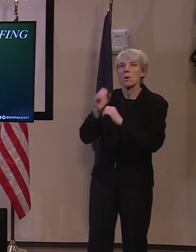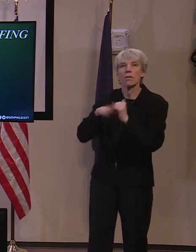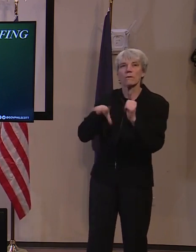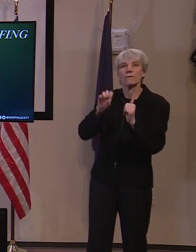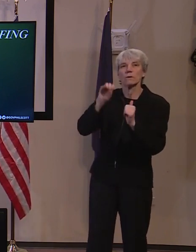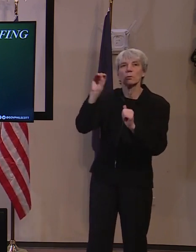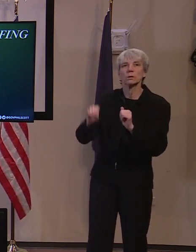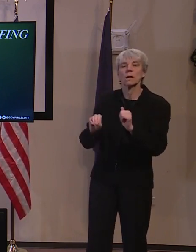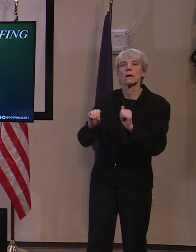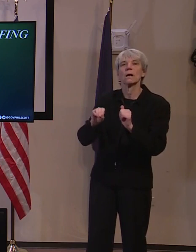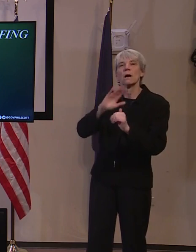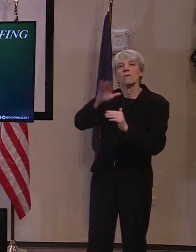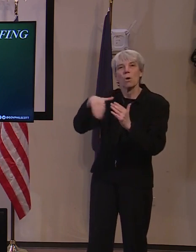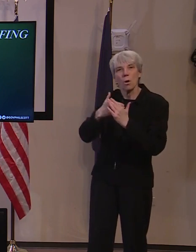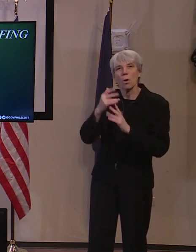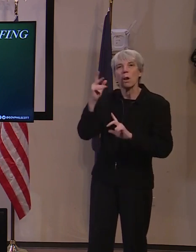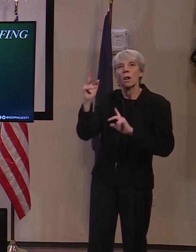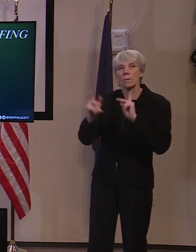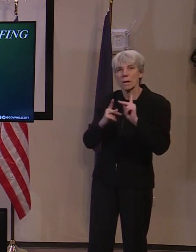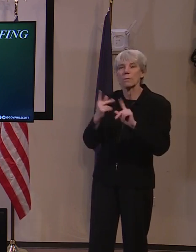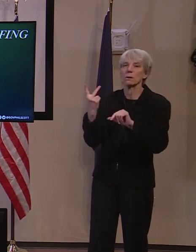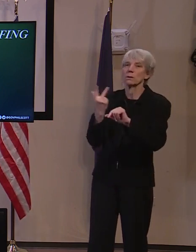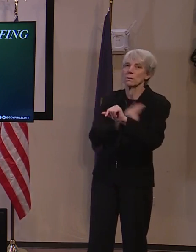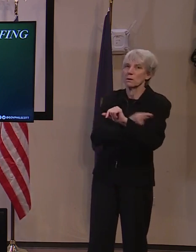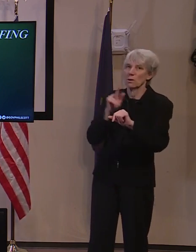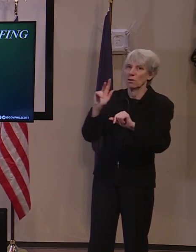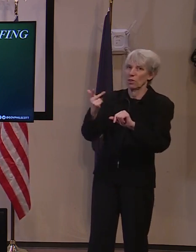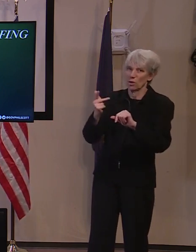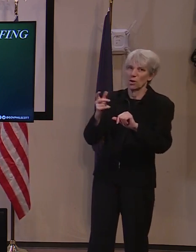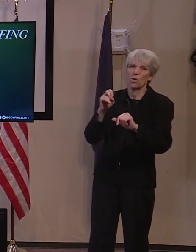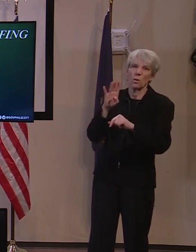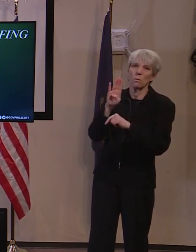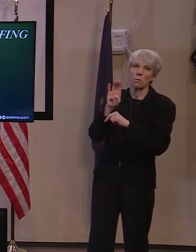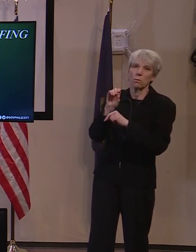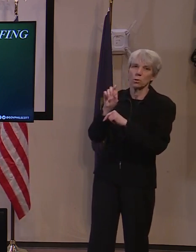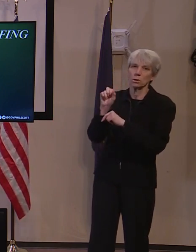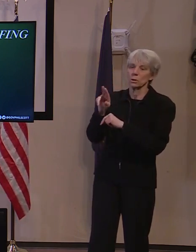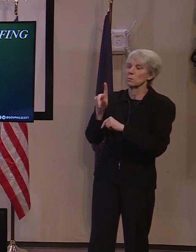knowing all we know about it and with a micron on the horizon. Because, as I